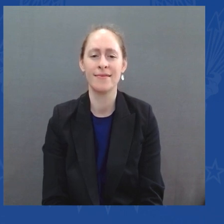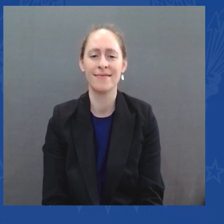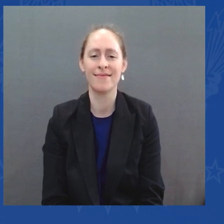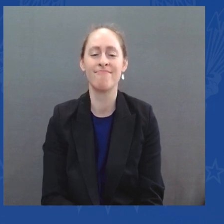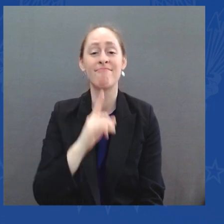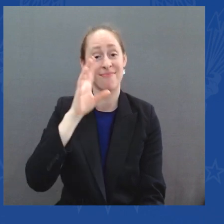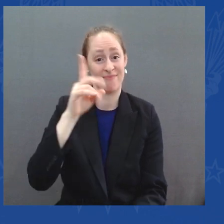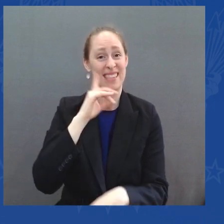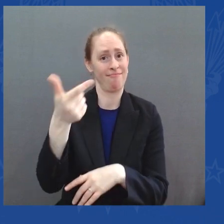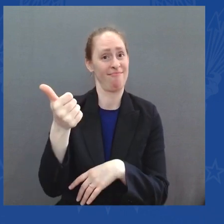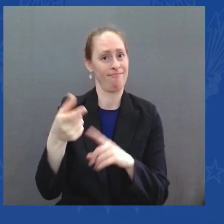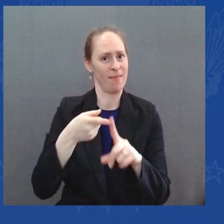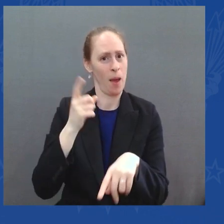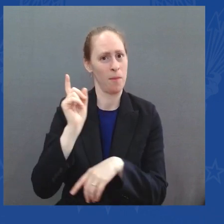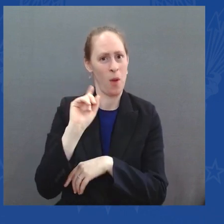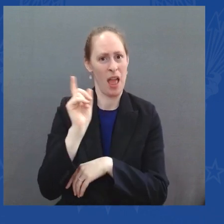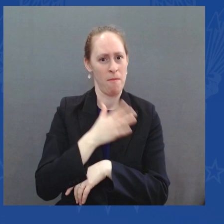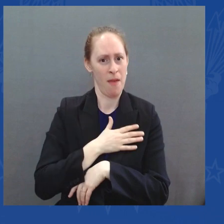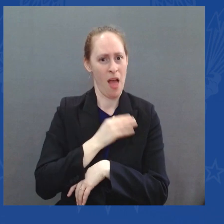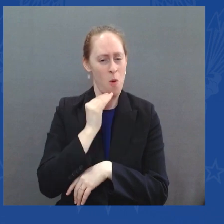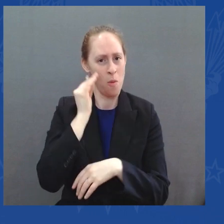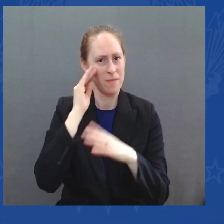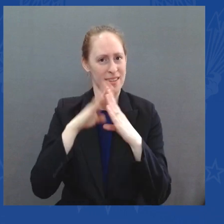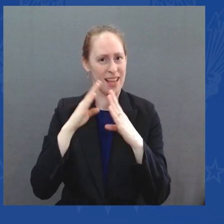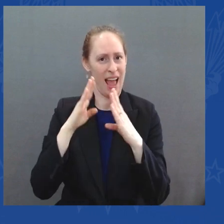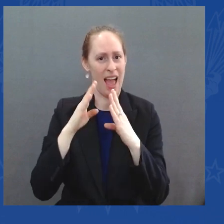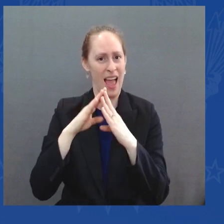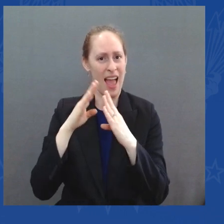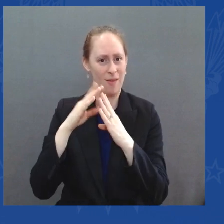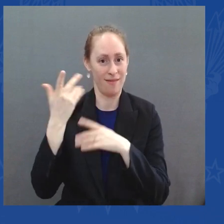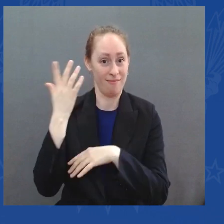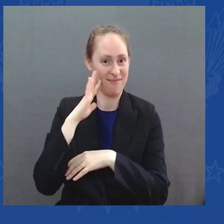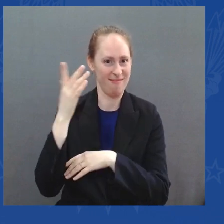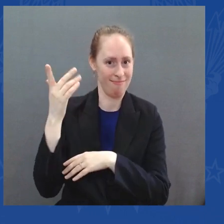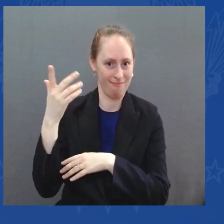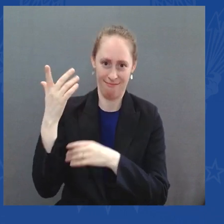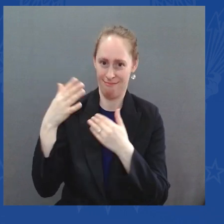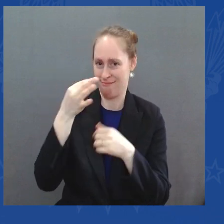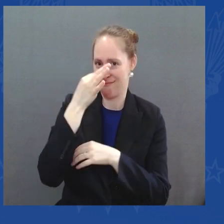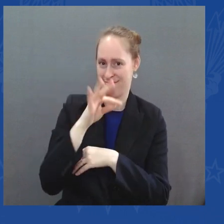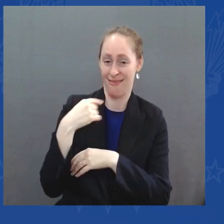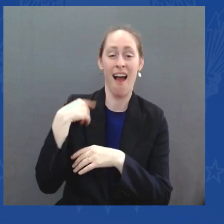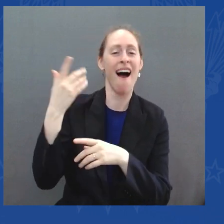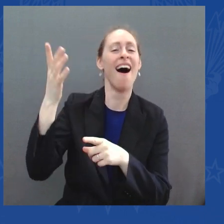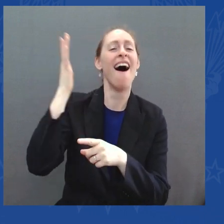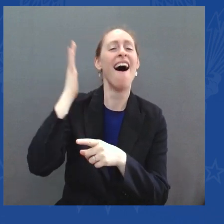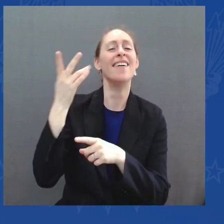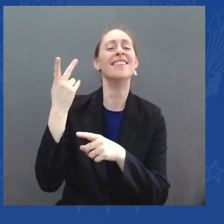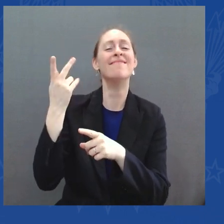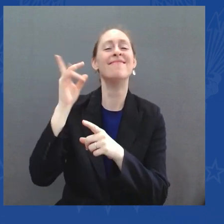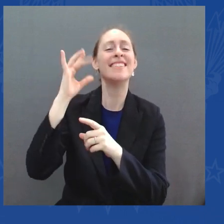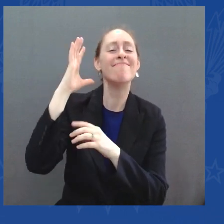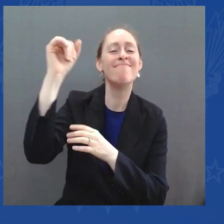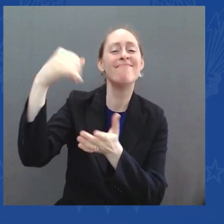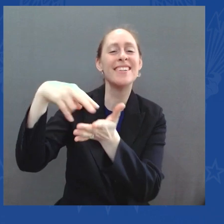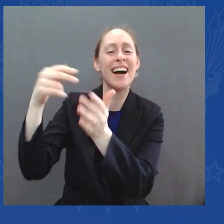40 years ago. And also, I want to say a quick hi to a pal. And you've been a pal. You know, I --